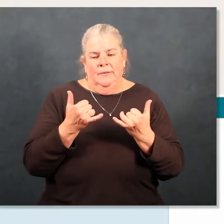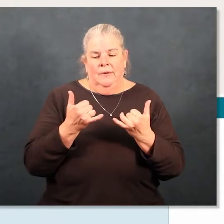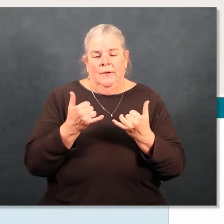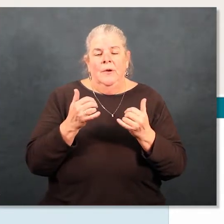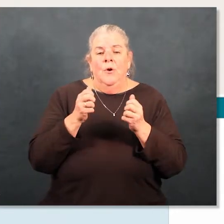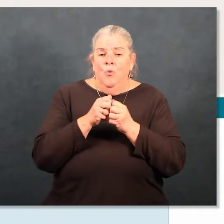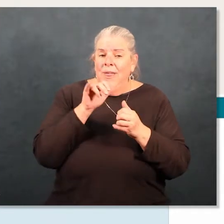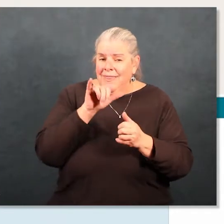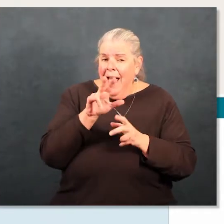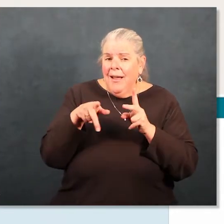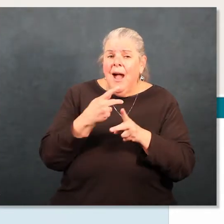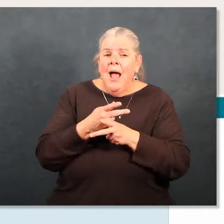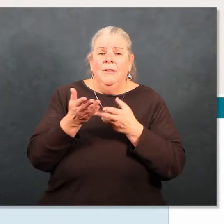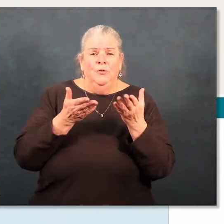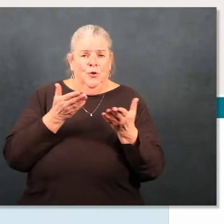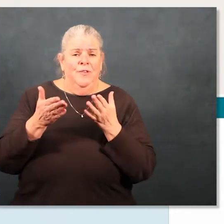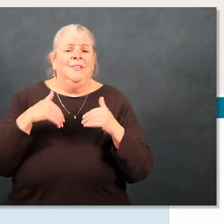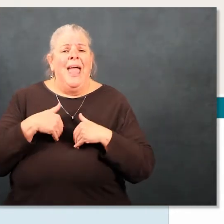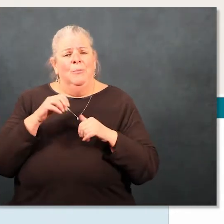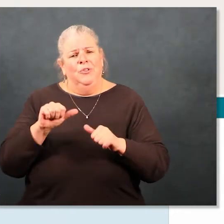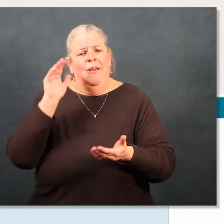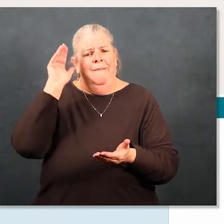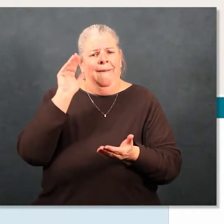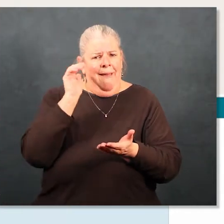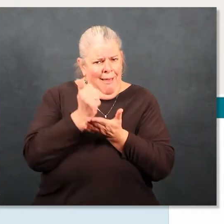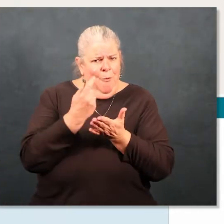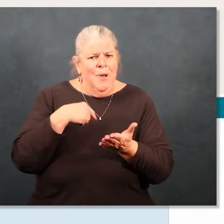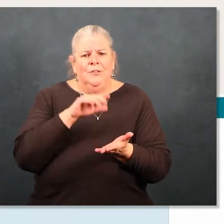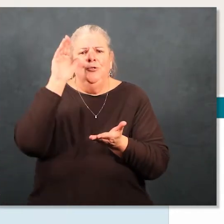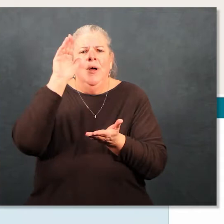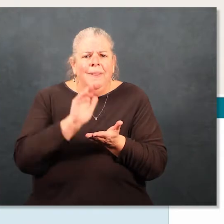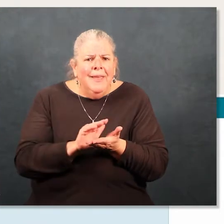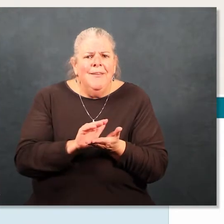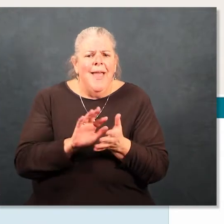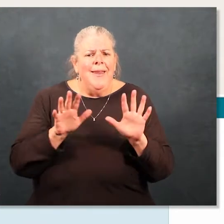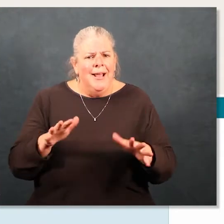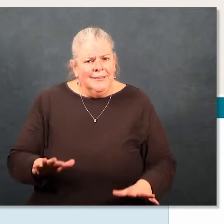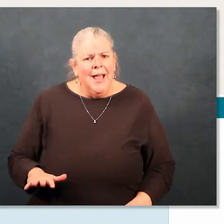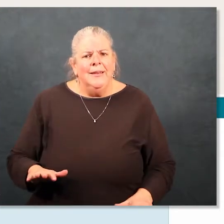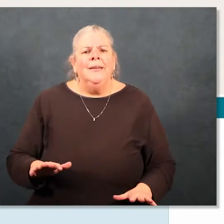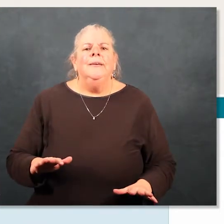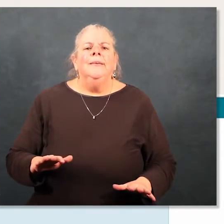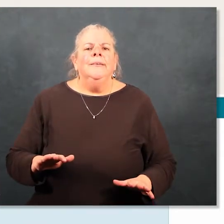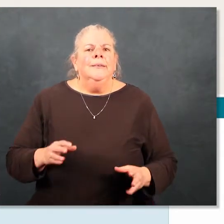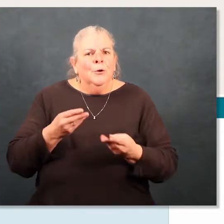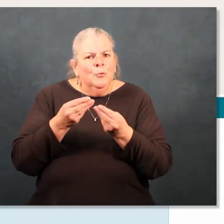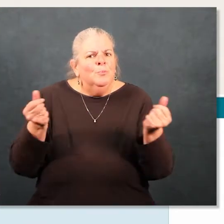can help us alleviate anxiety, reduce depression. There was one study that was published